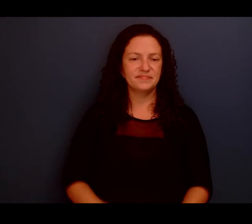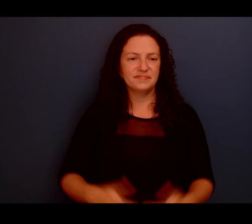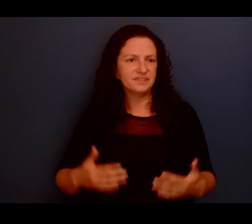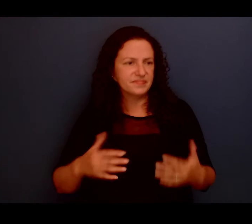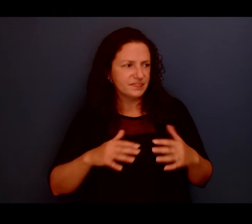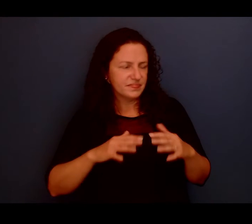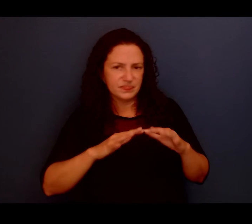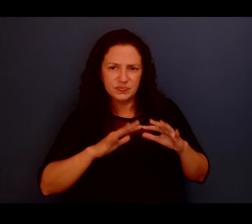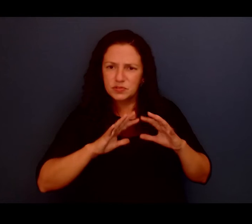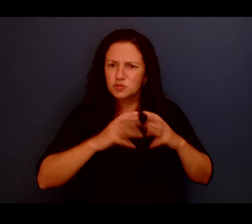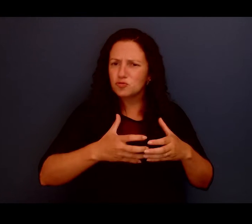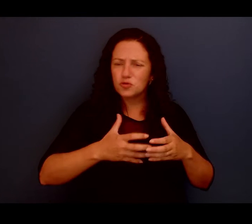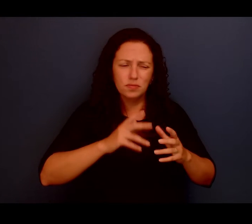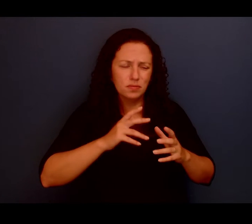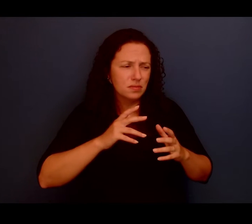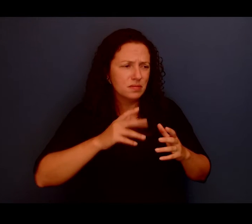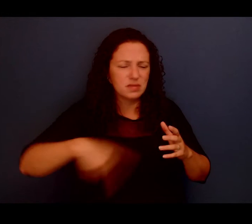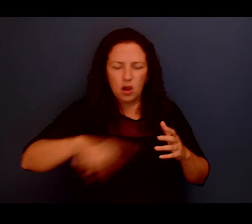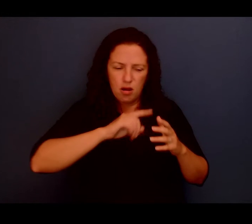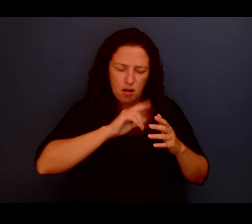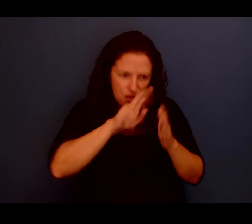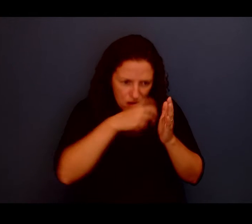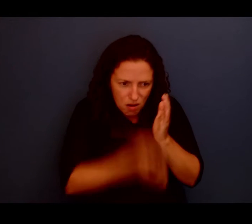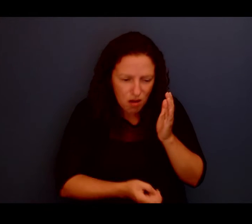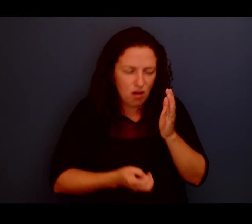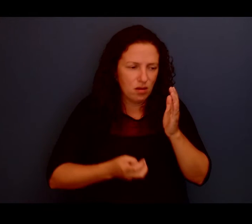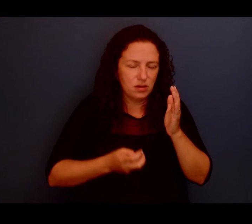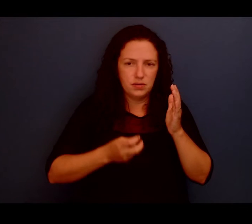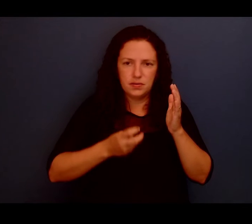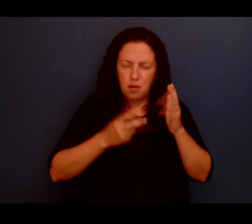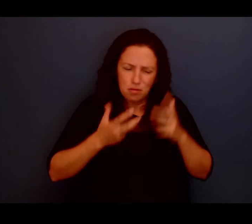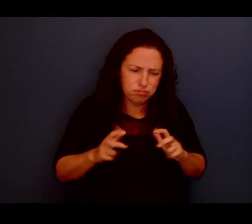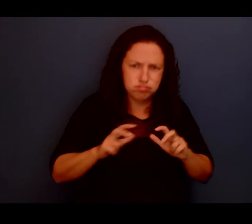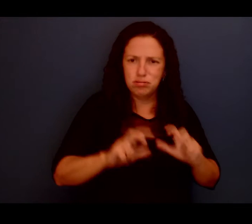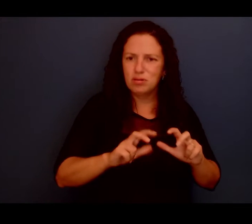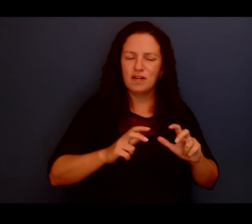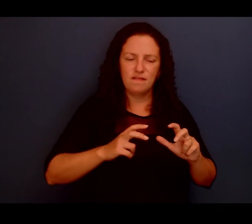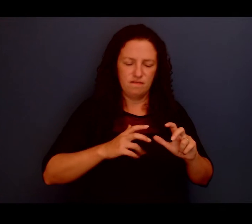It's a group of people just really involved kind of with their lives depending on it almost. You have the sense that it's